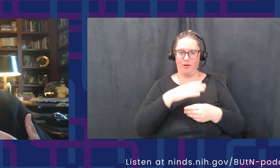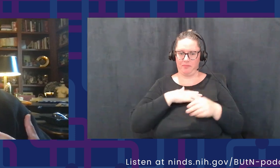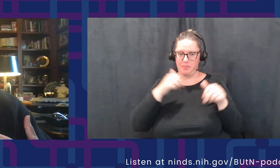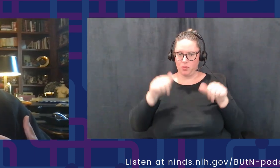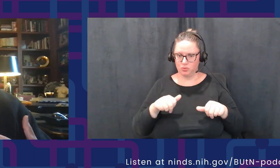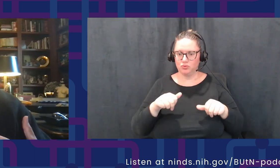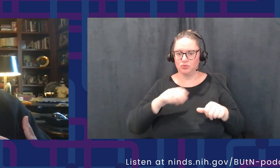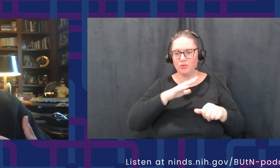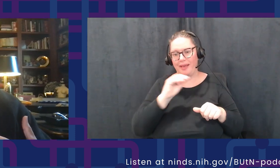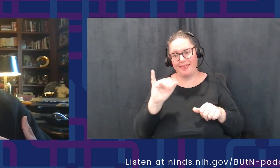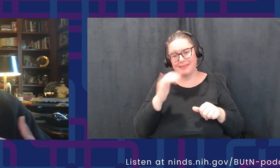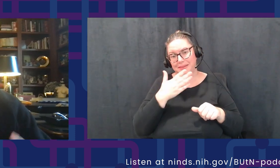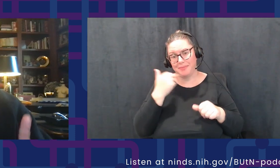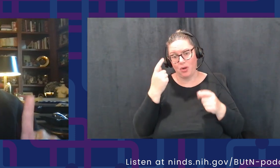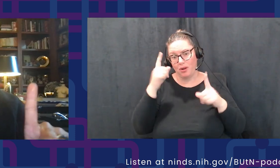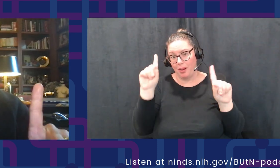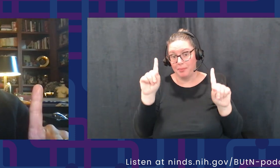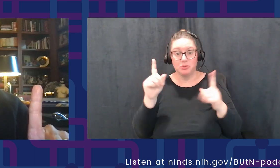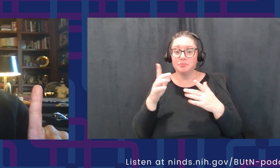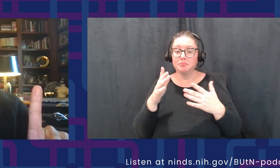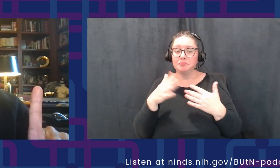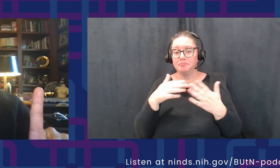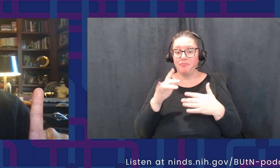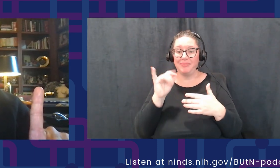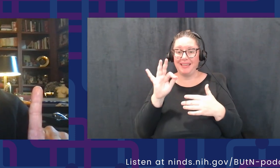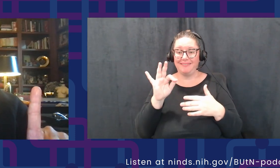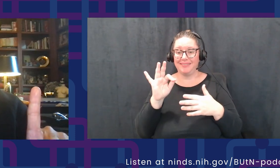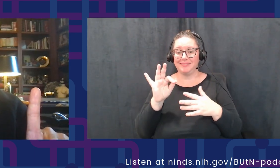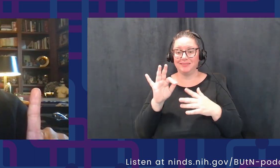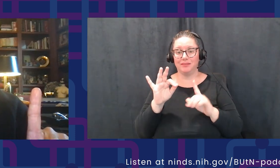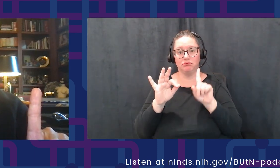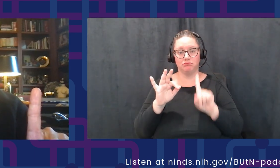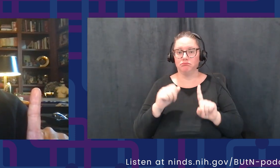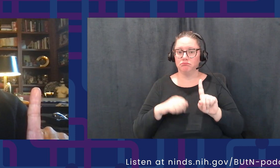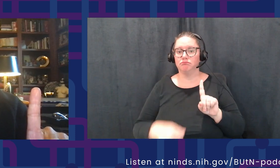And that is better accomplished not when the poster is a static or when the person is static.